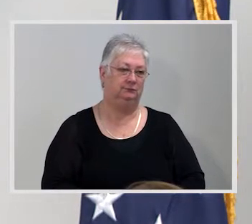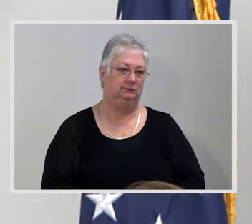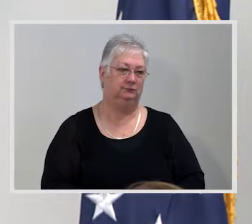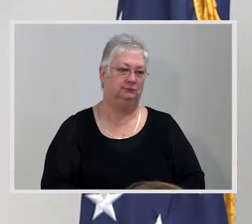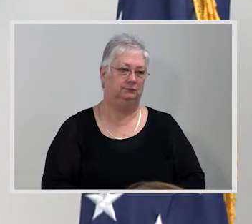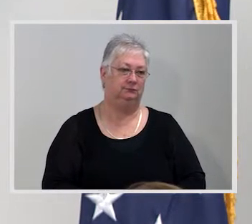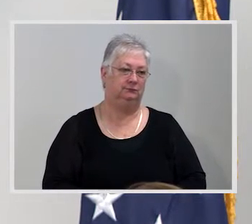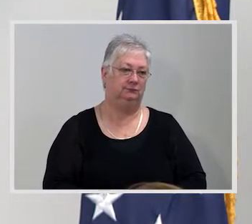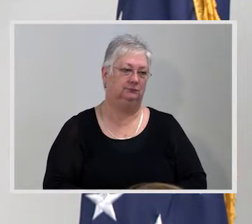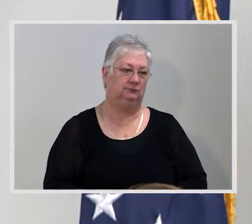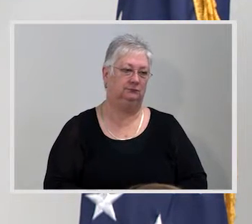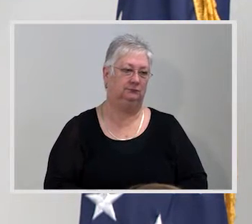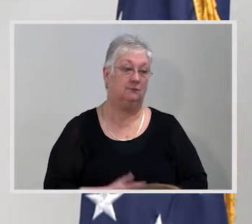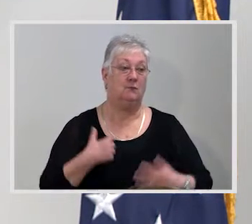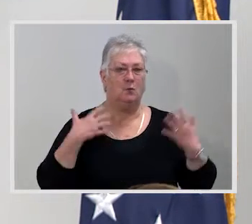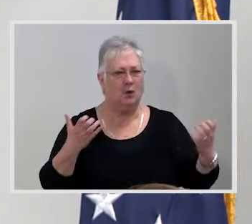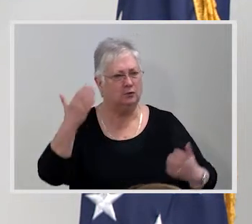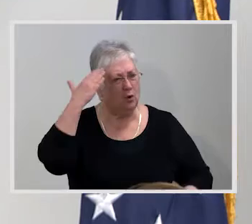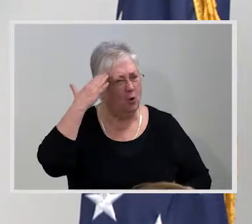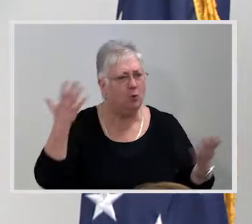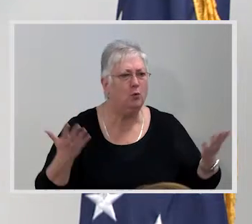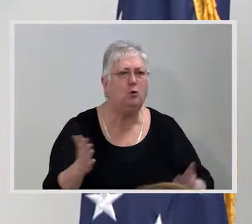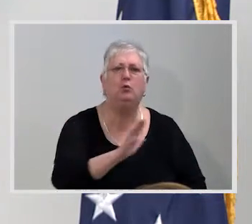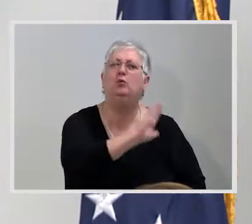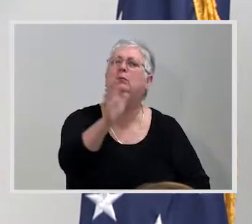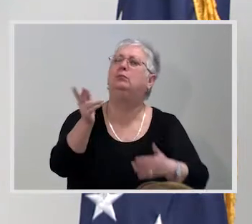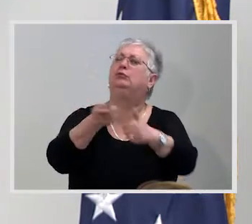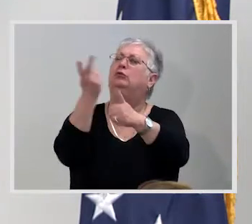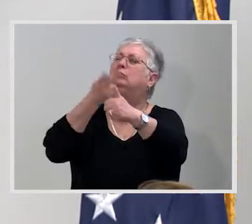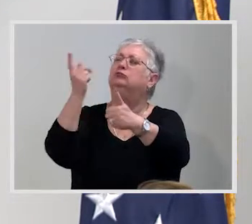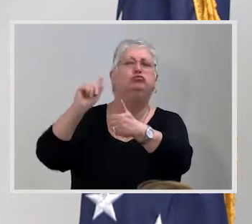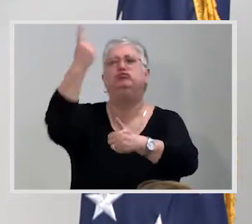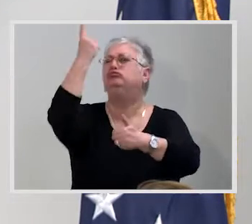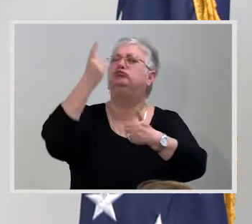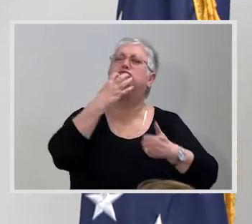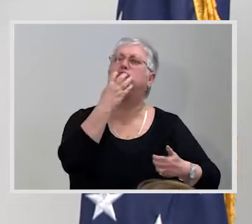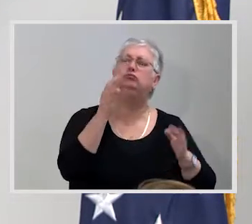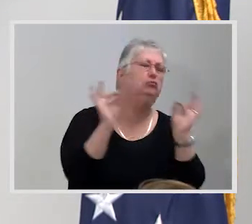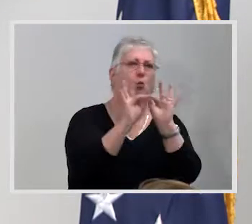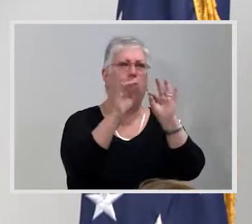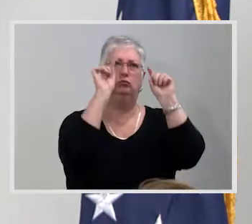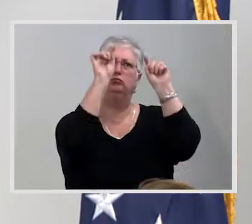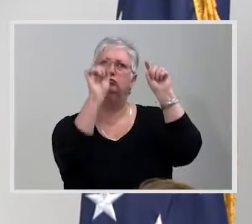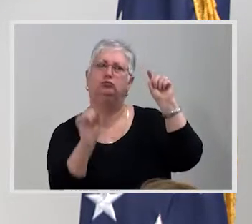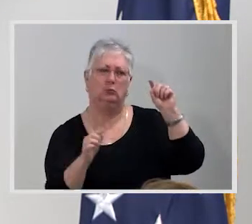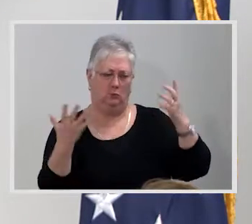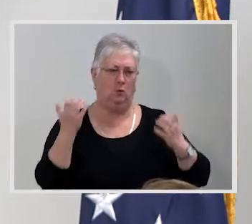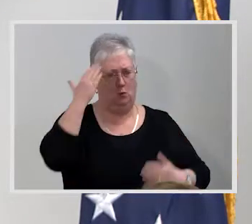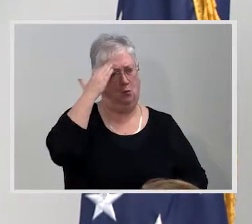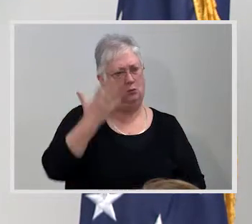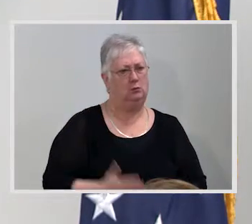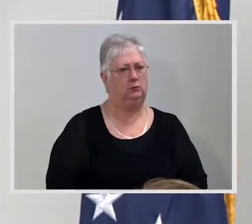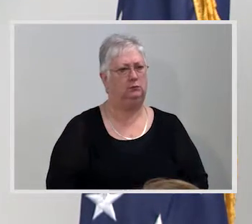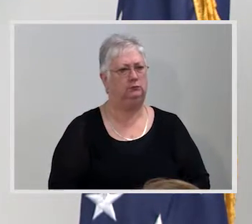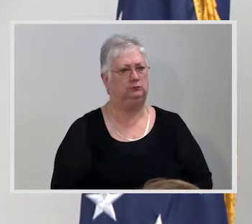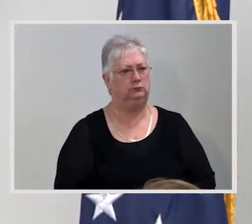YOUR PRIORITIES ARE. WE TAKE THIS FEEDBACK VERY SERIOUSLY. AND I THINK YOU PROBABLY HAVE